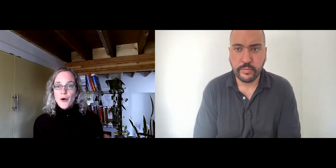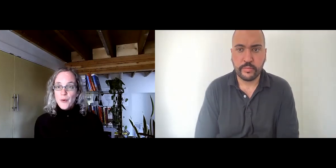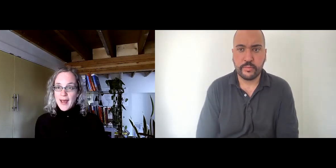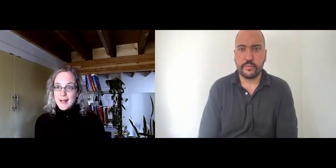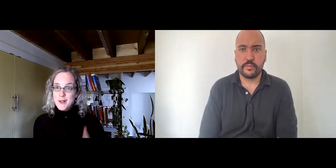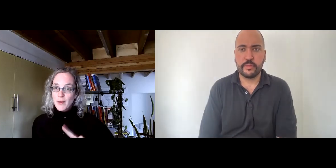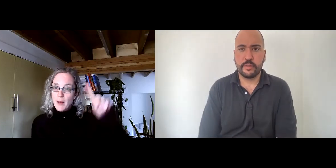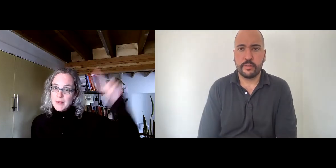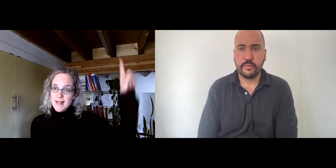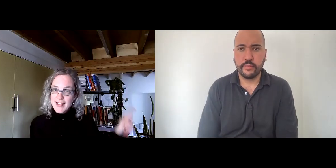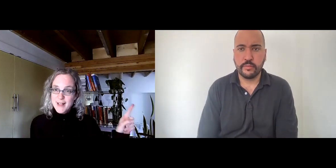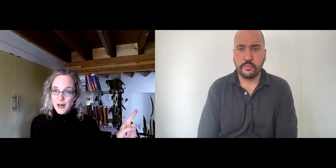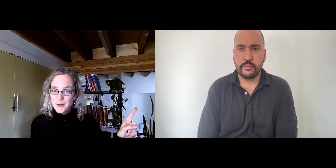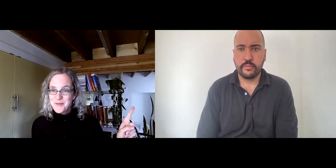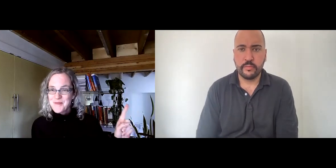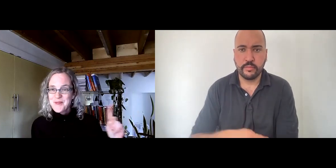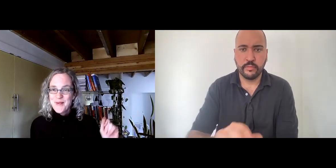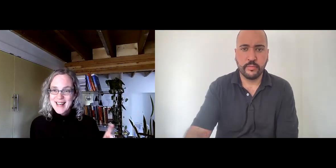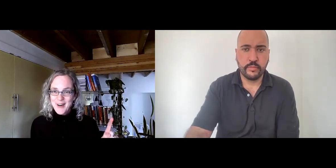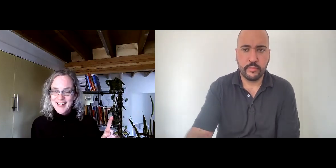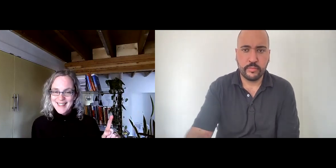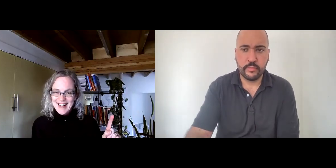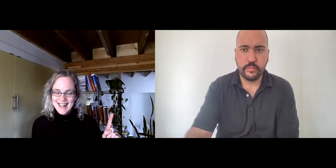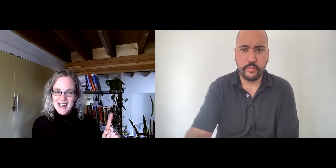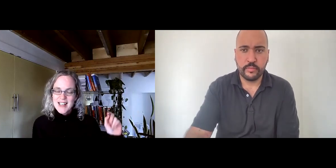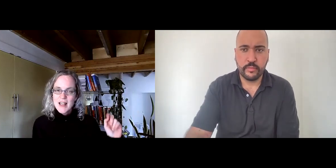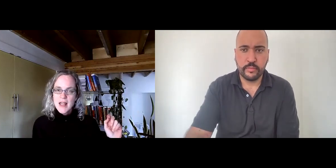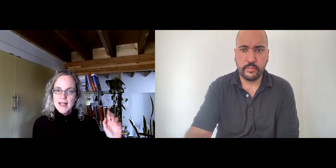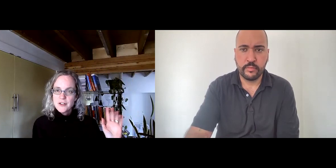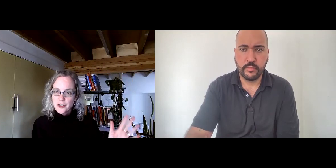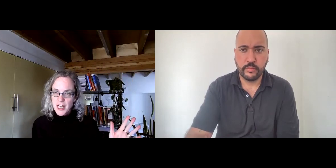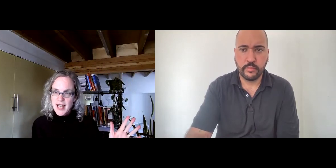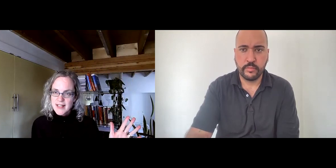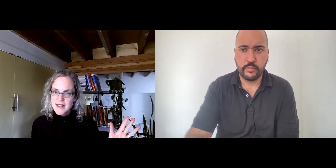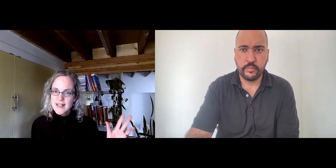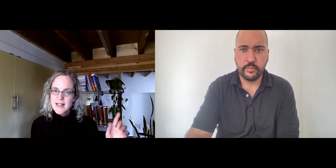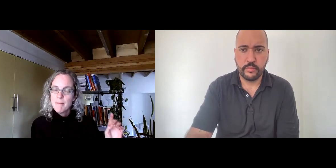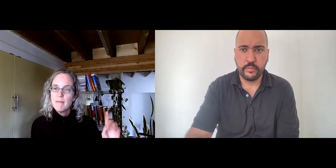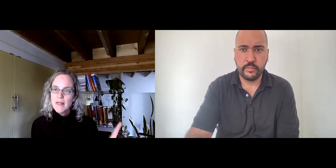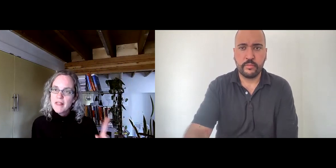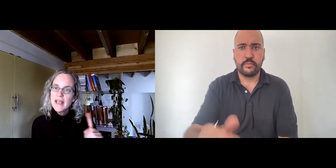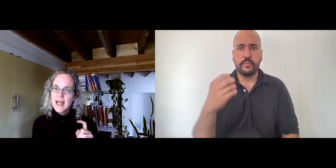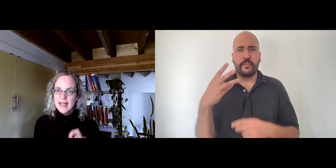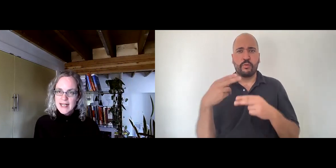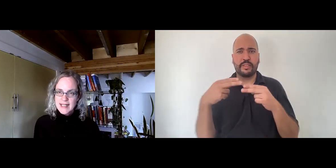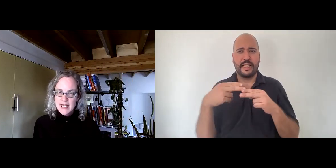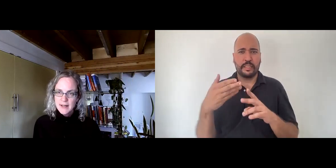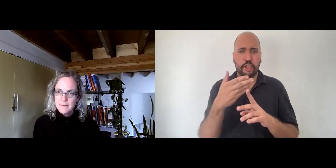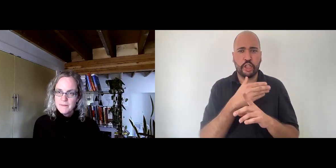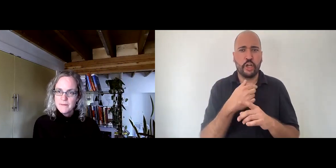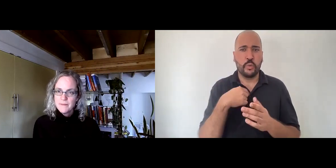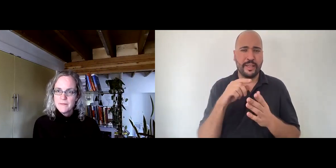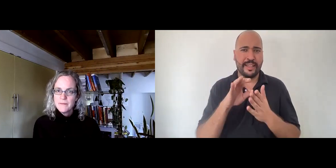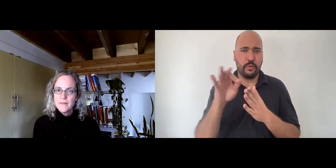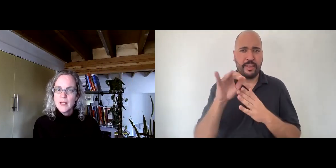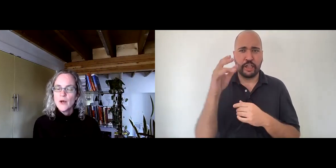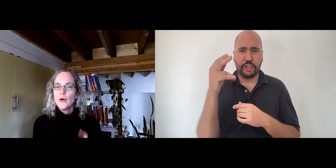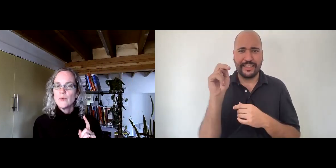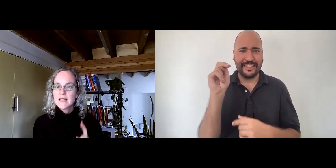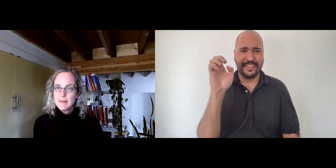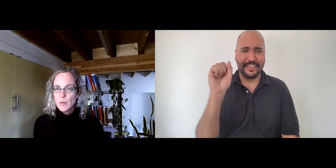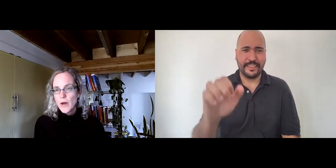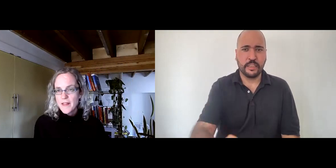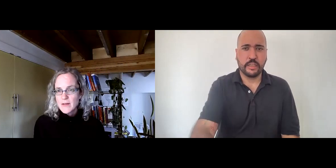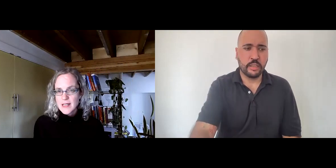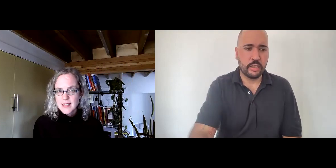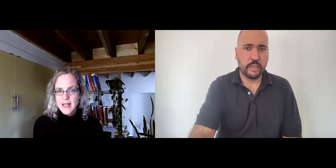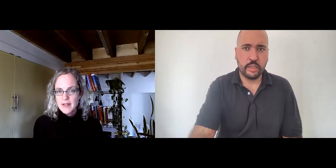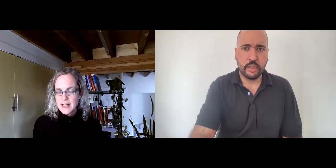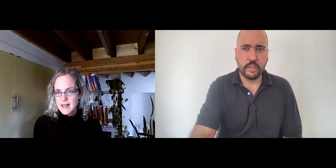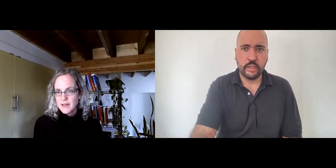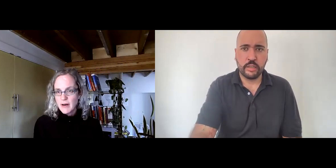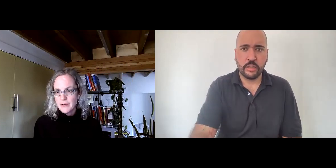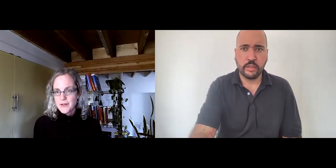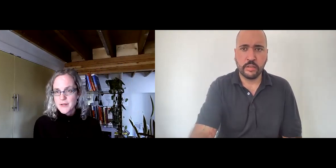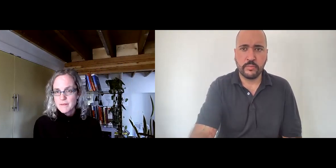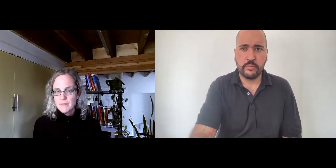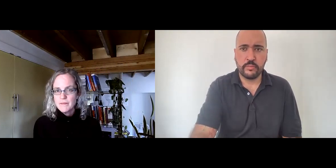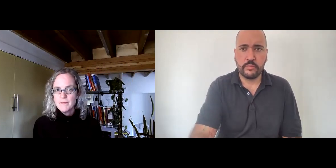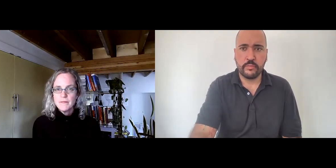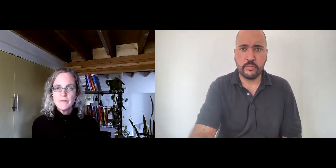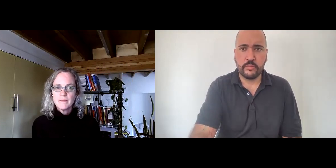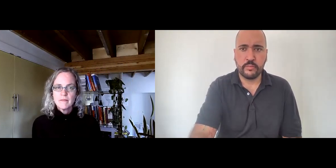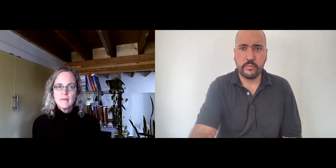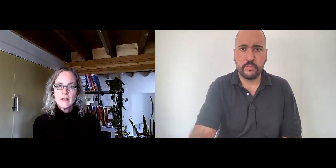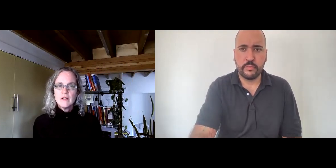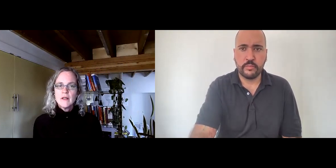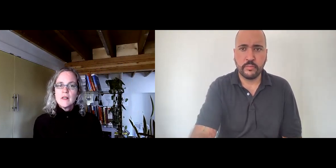Okay? So a couple of slides ago, we calculated that Chen's Monthly NESE was going to be $1,077.